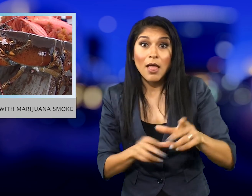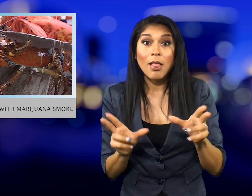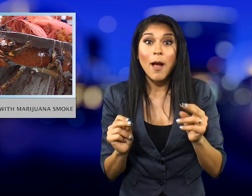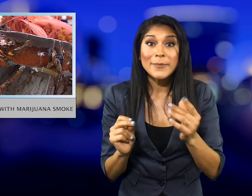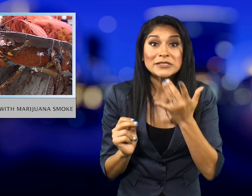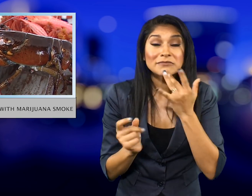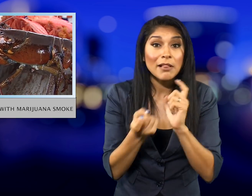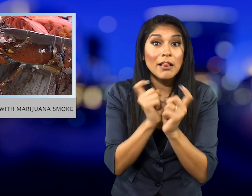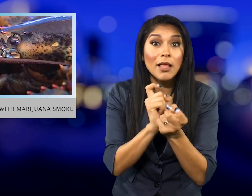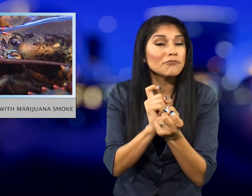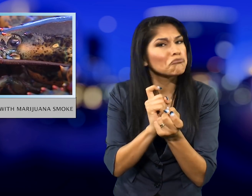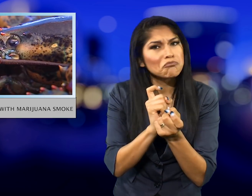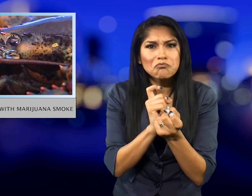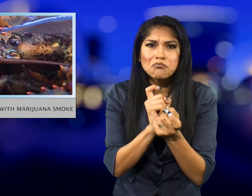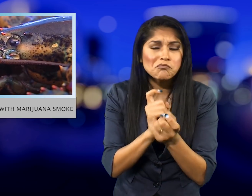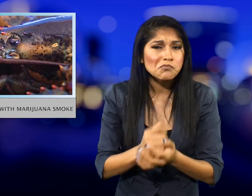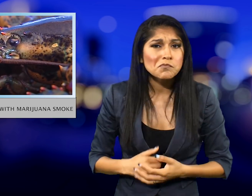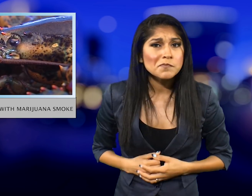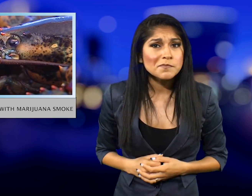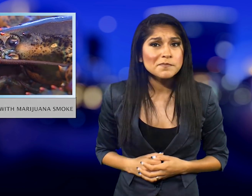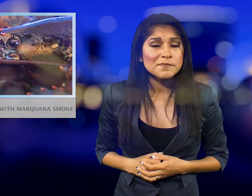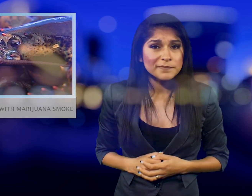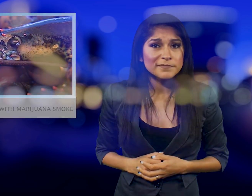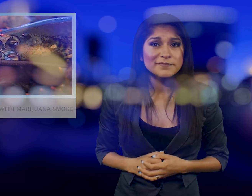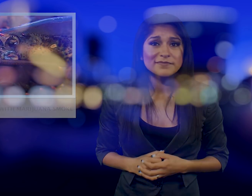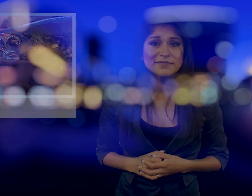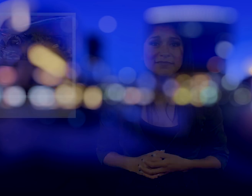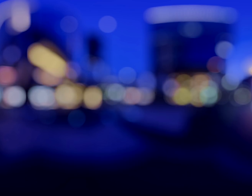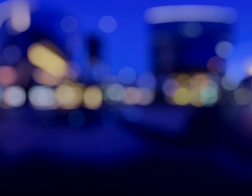not affect the lobster meat.